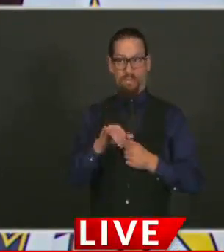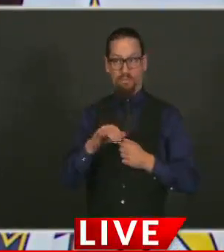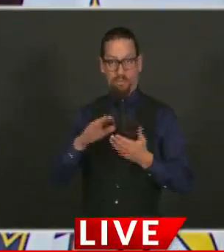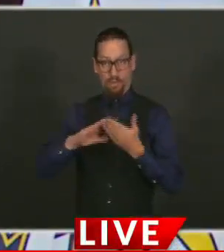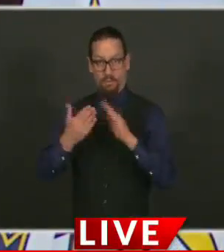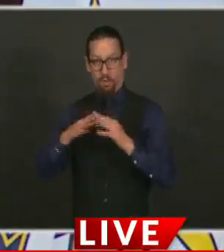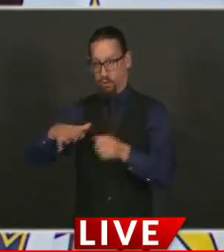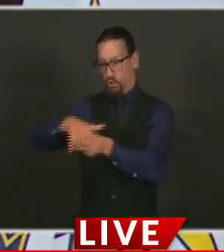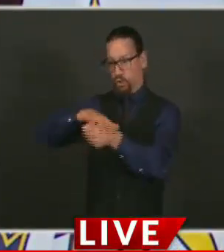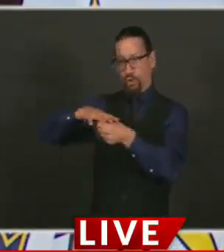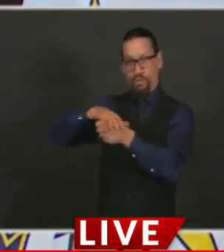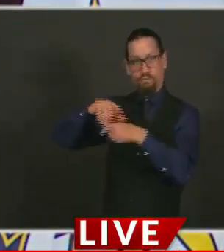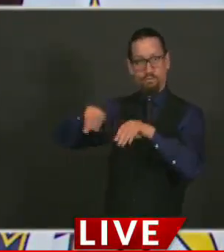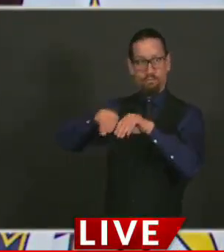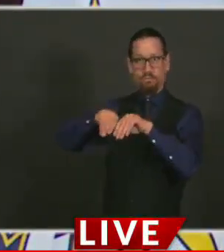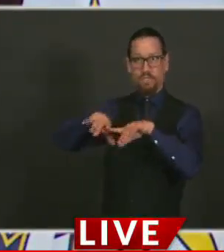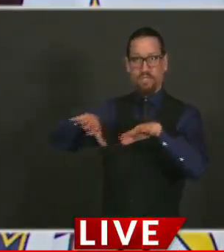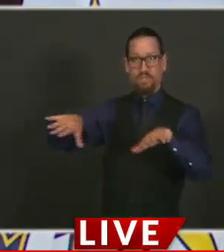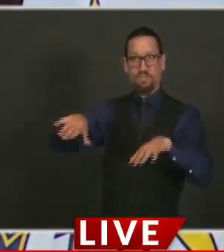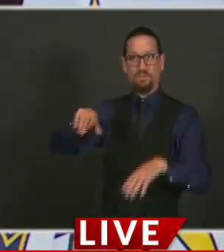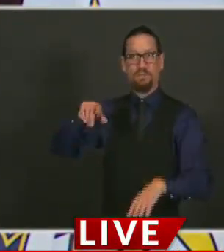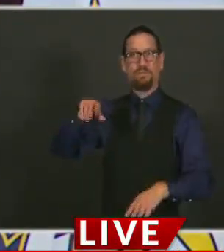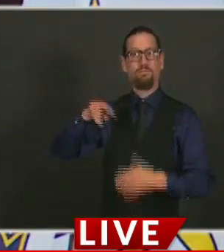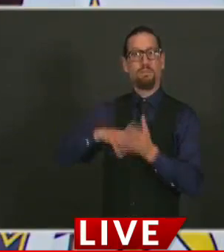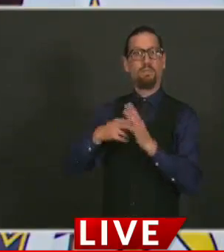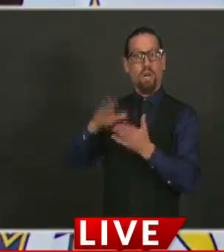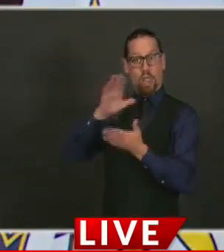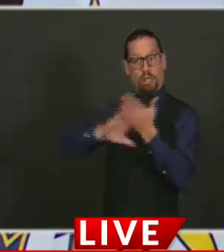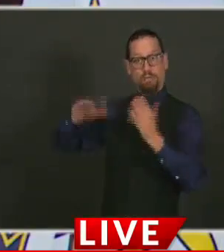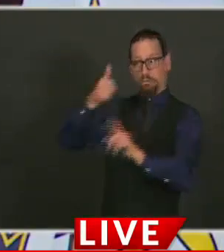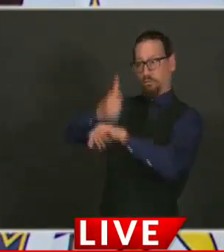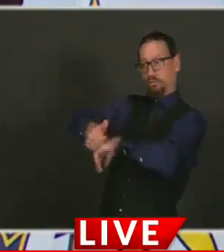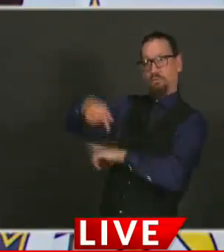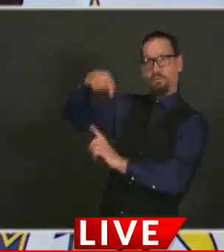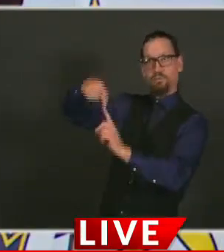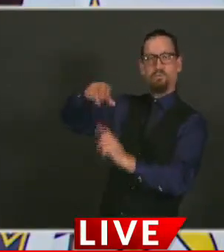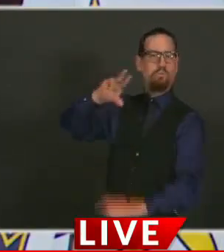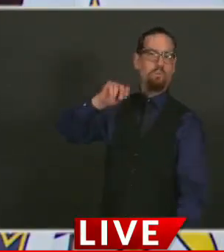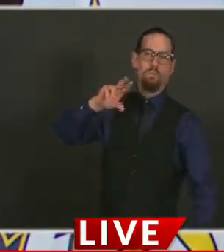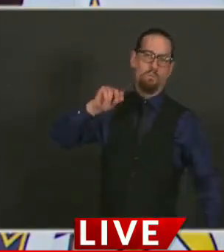MASK. WHAT WE ARE SEEING IN THAT